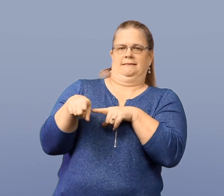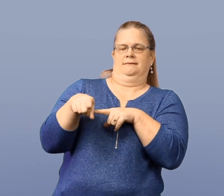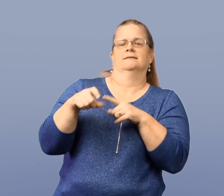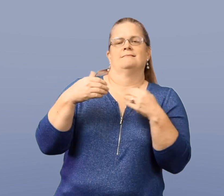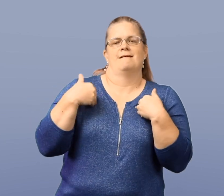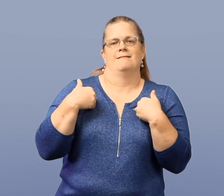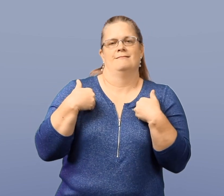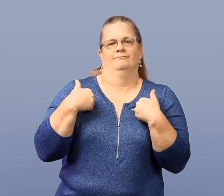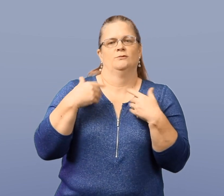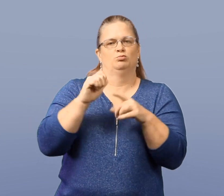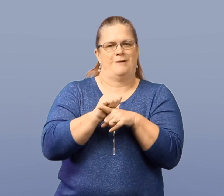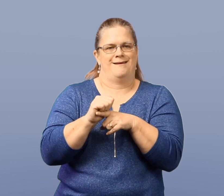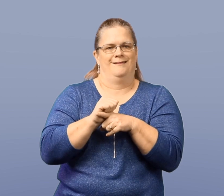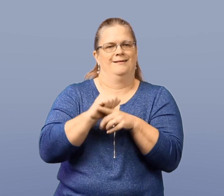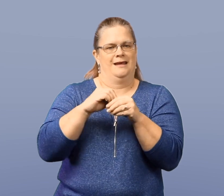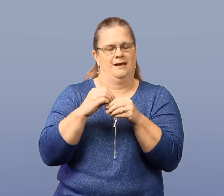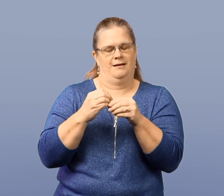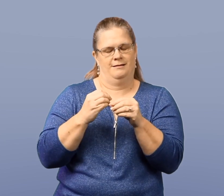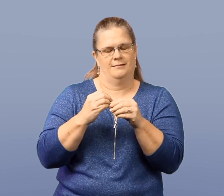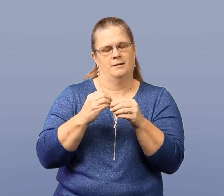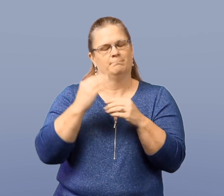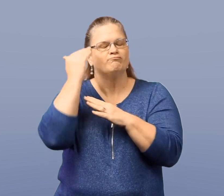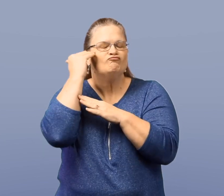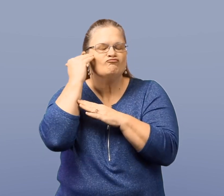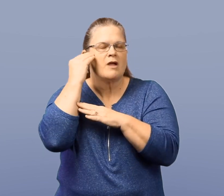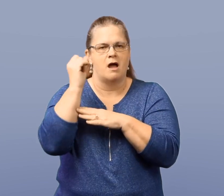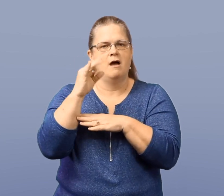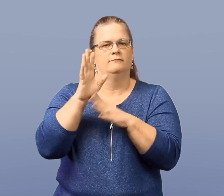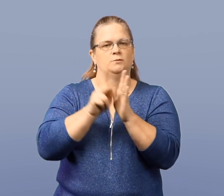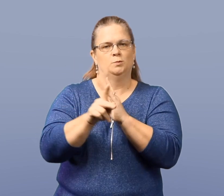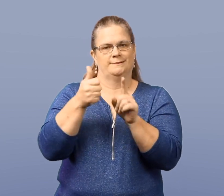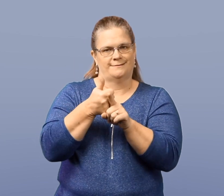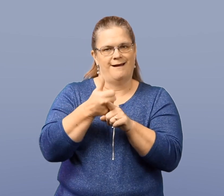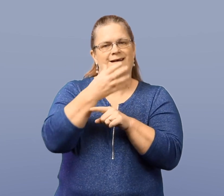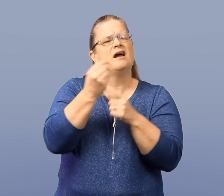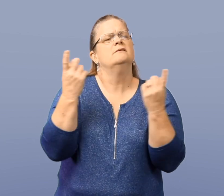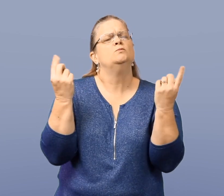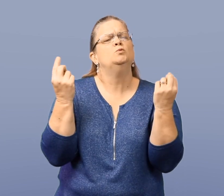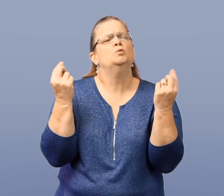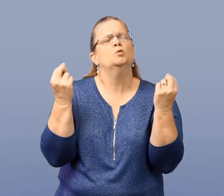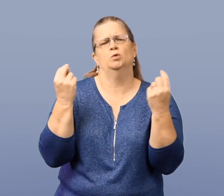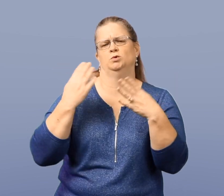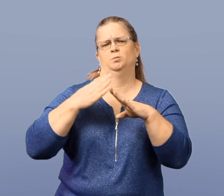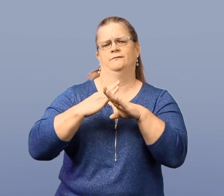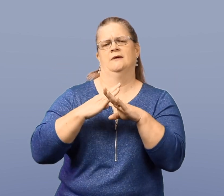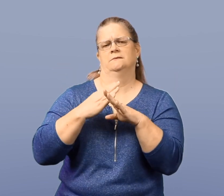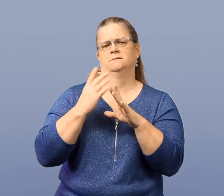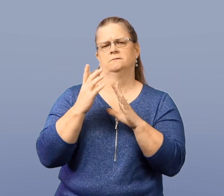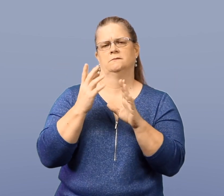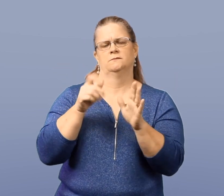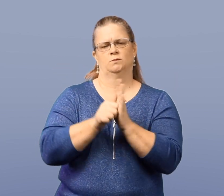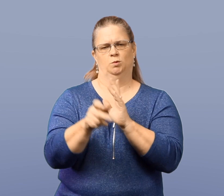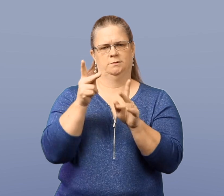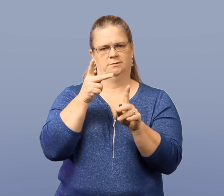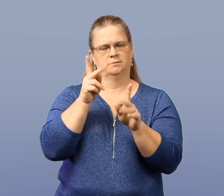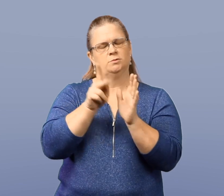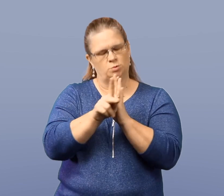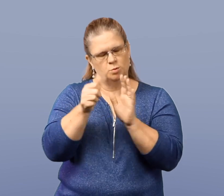of Texas had increased awareness of suicide, as well as how to prevent suicide.